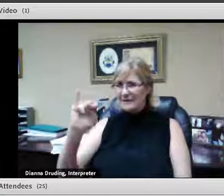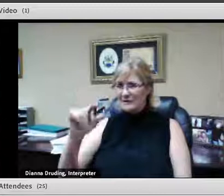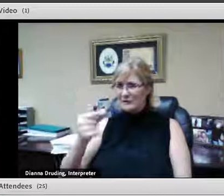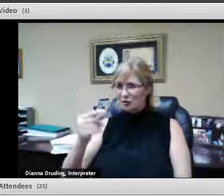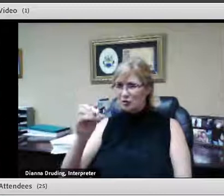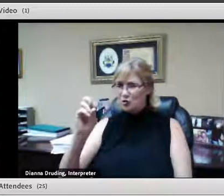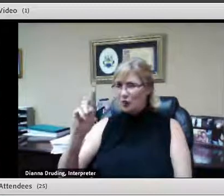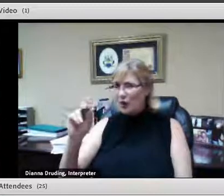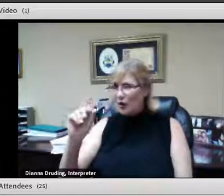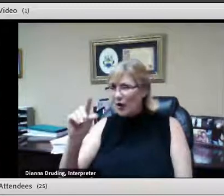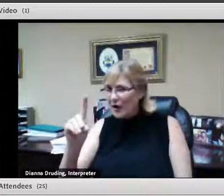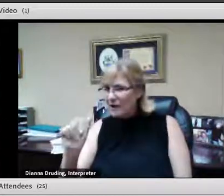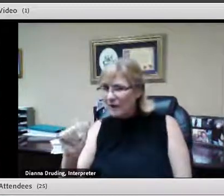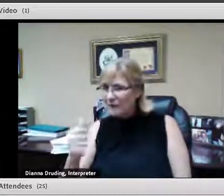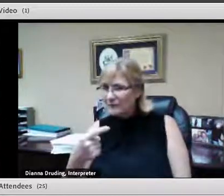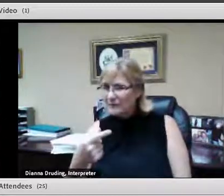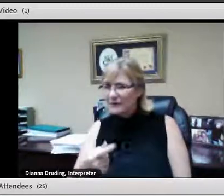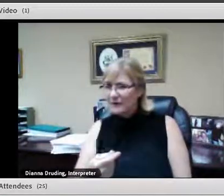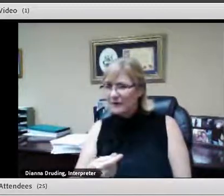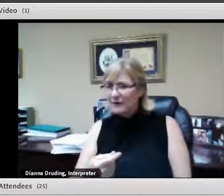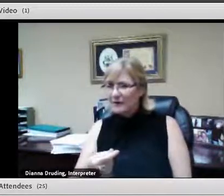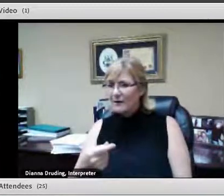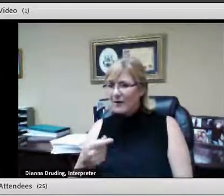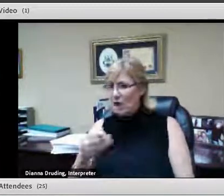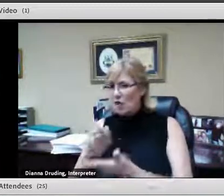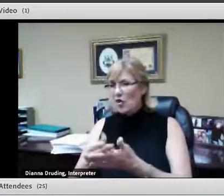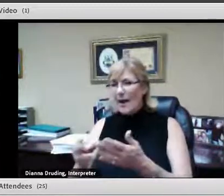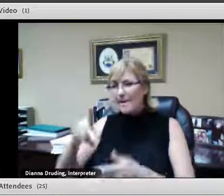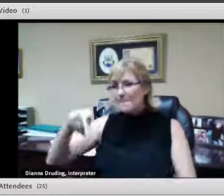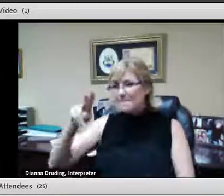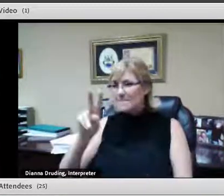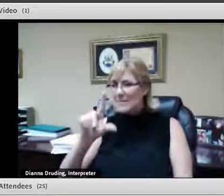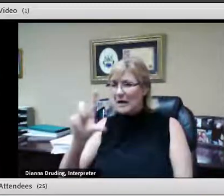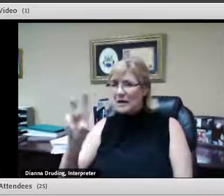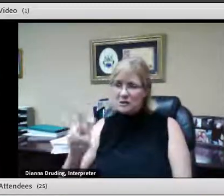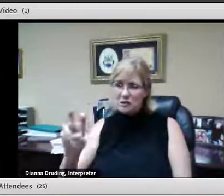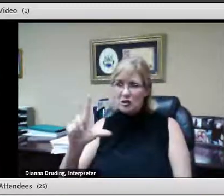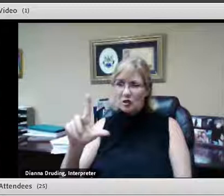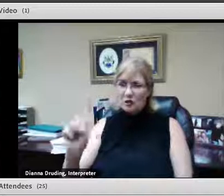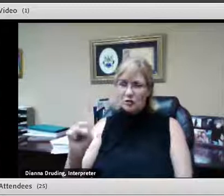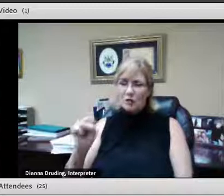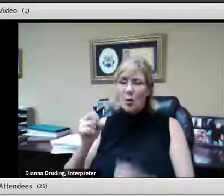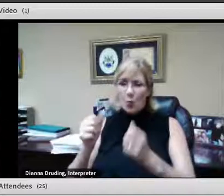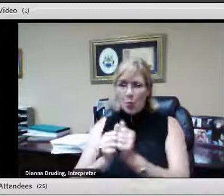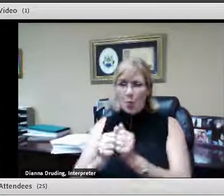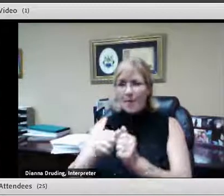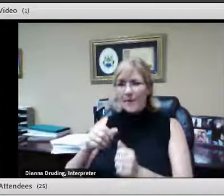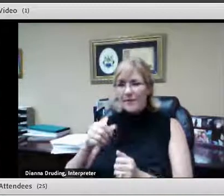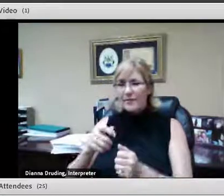They made these puzzles with Popsicle sticks. They glued them all together. And then, you know, they took a couple different shots